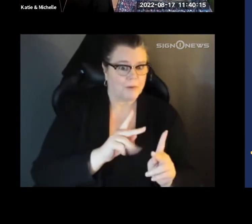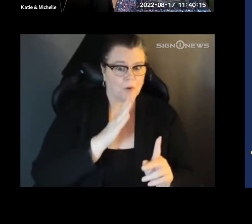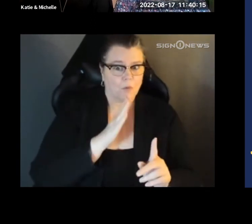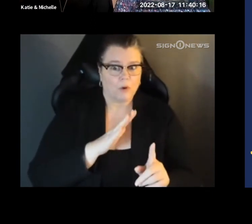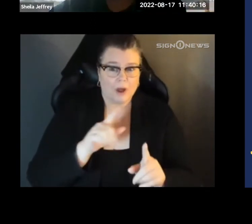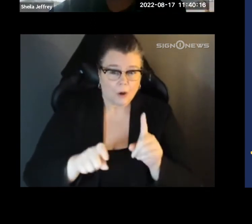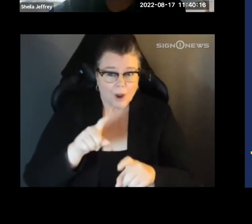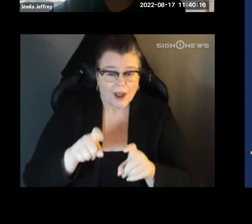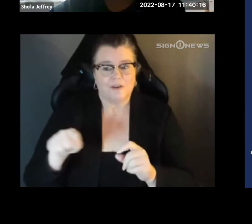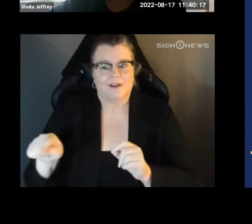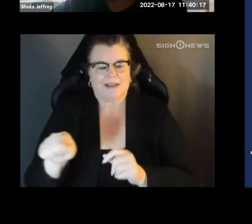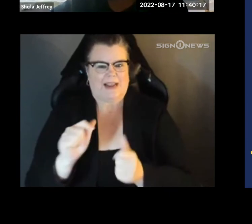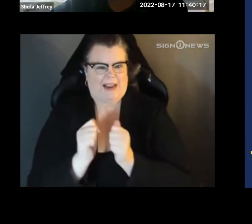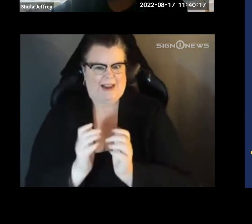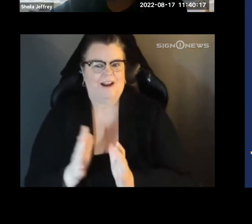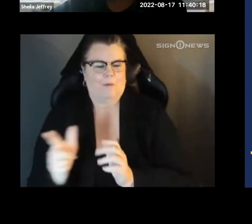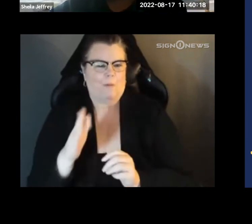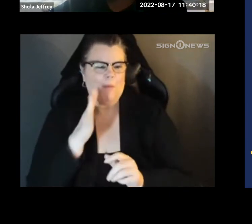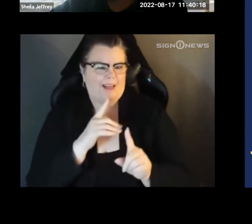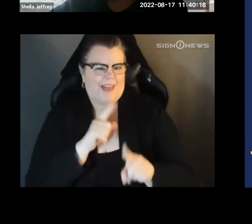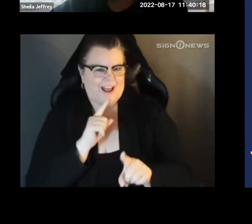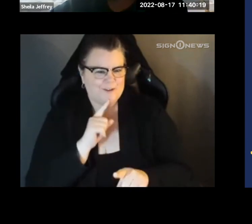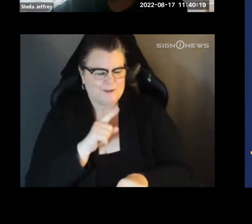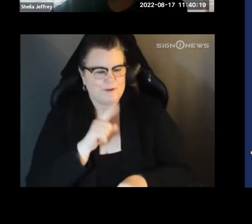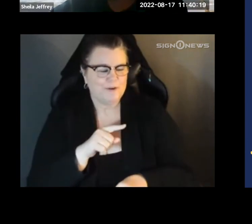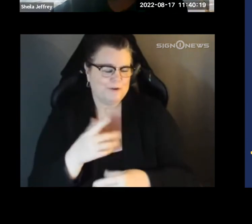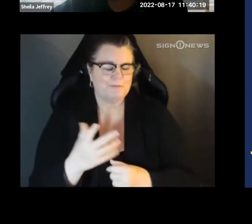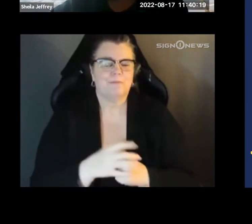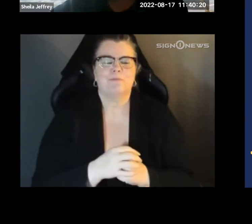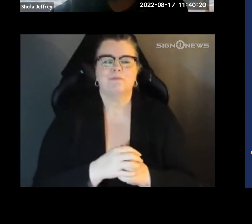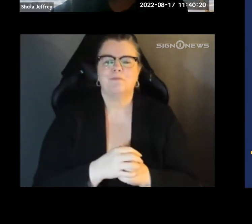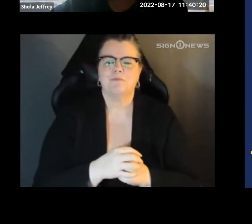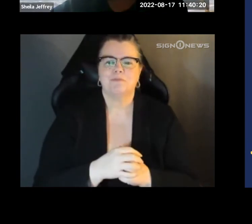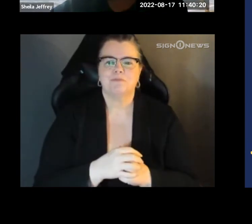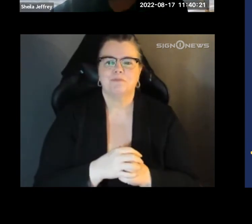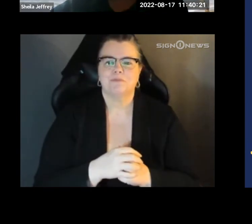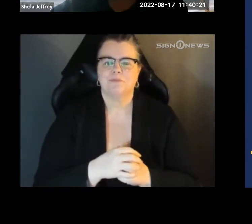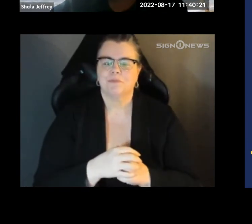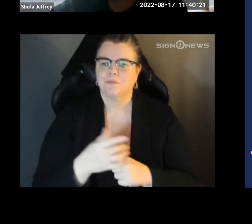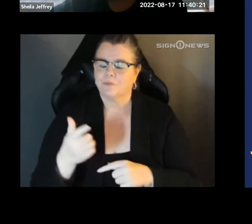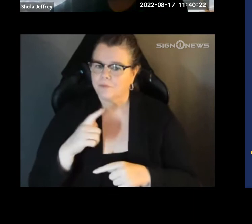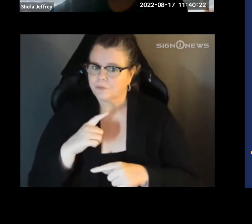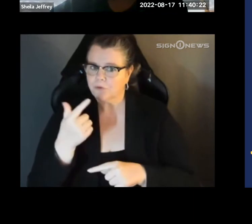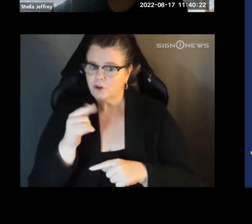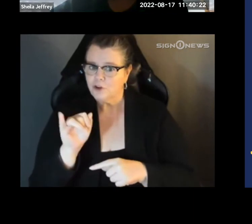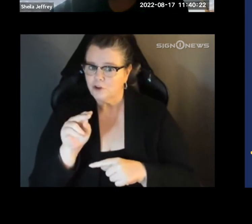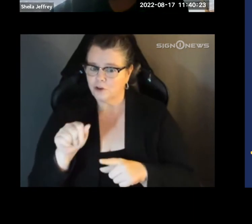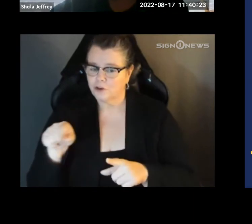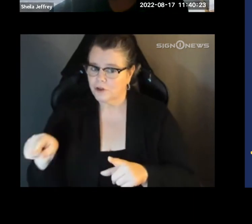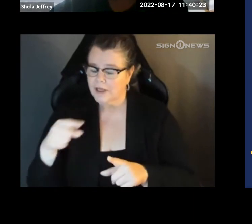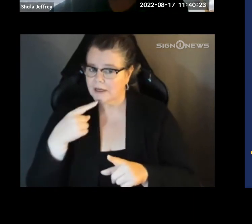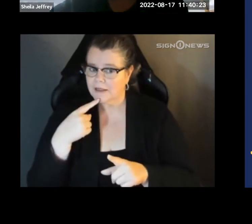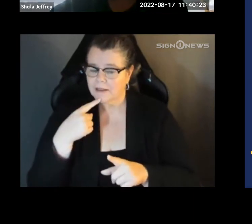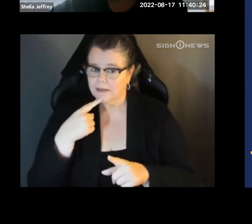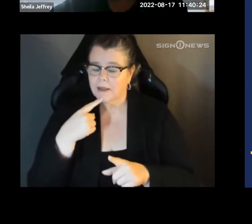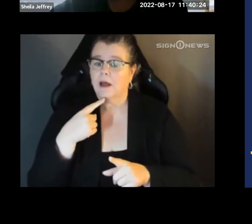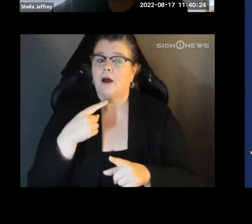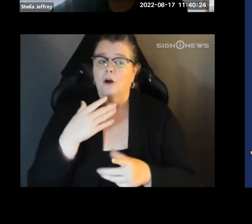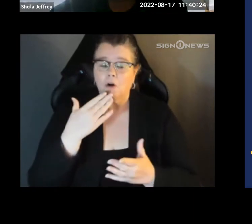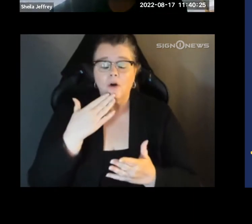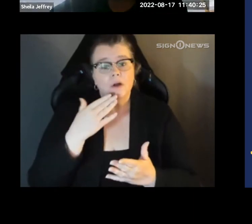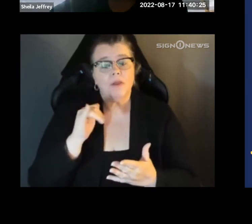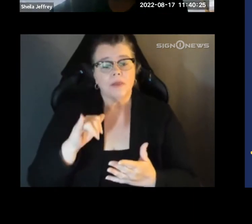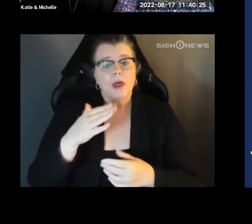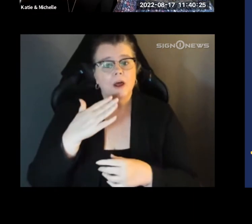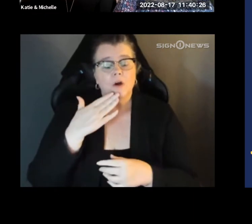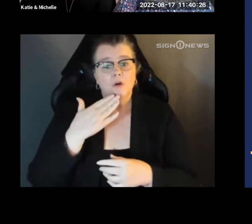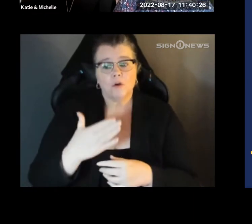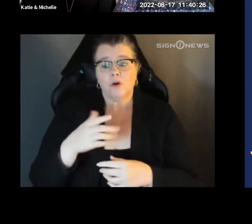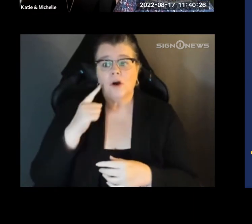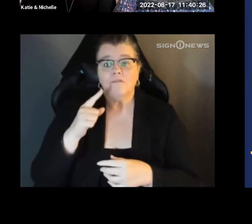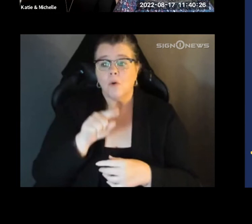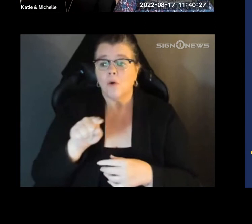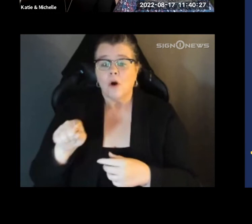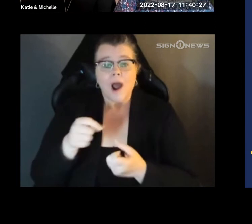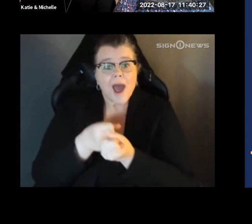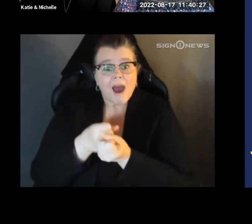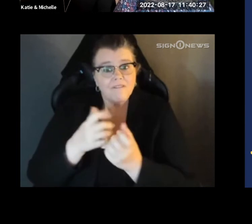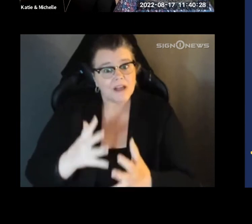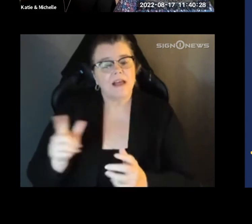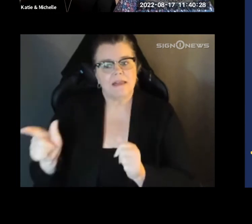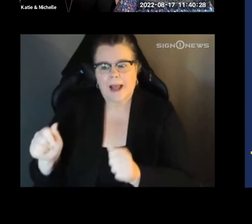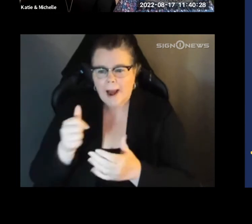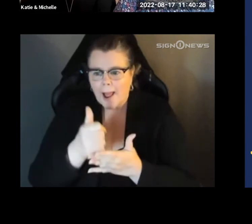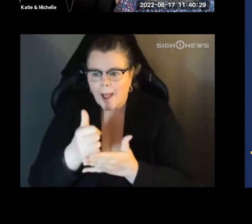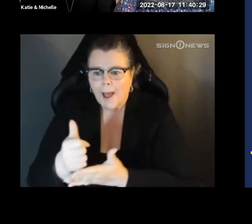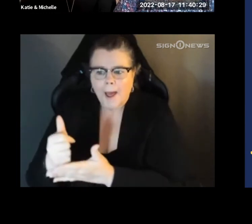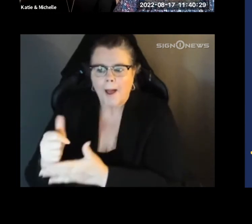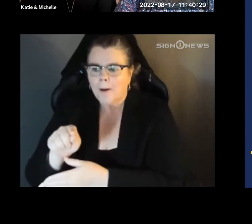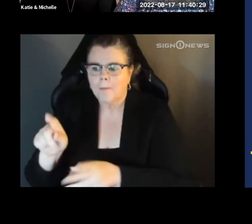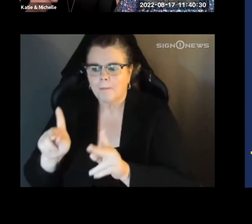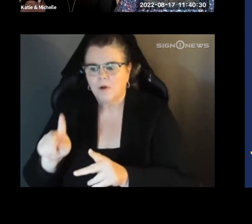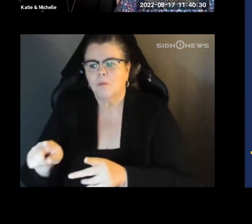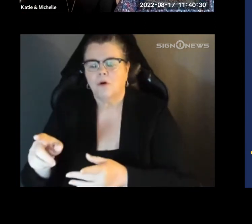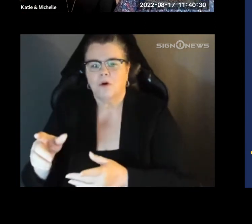get ideas that's great that's a good idea um and United for change some folks who have been